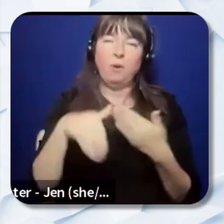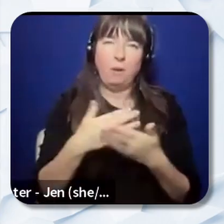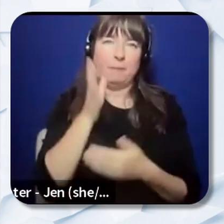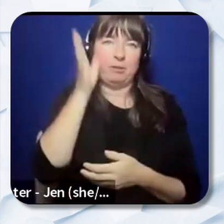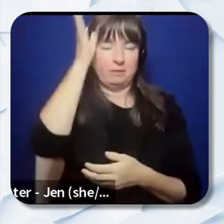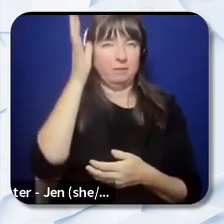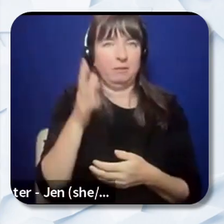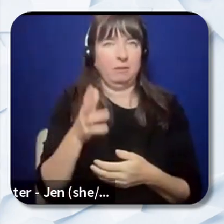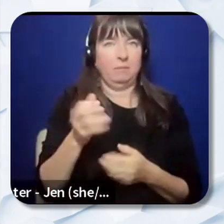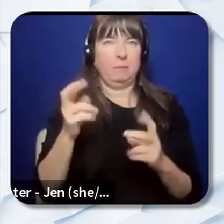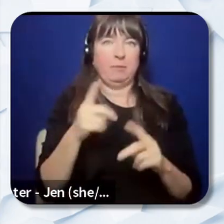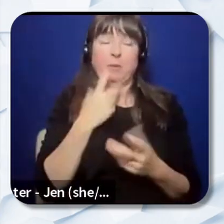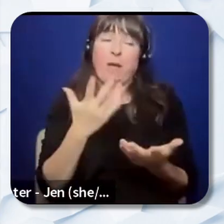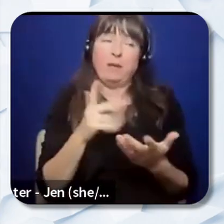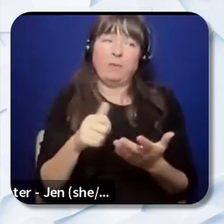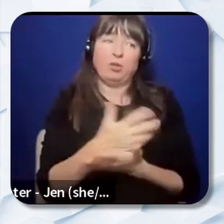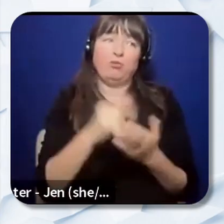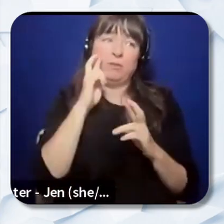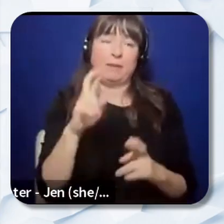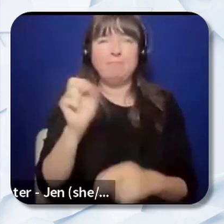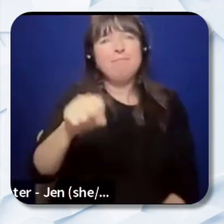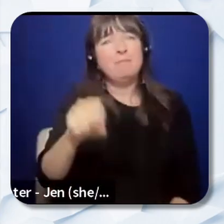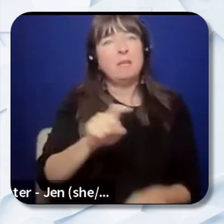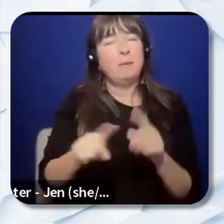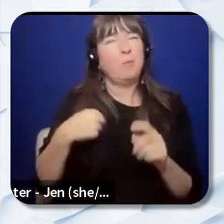say well respect is earned but we also are the ones that are delivering that message and the